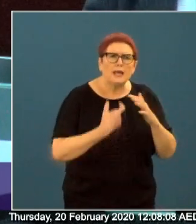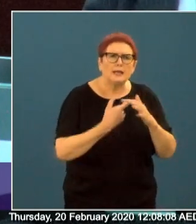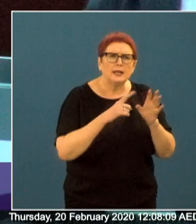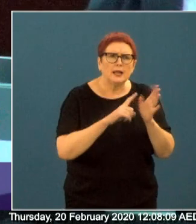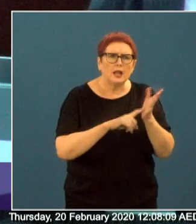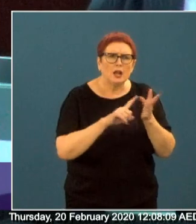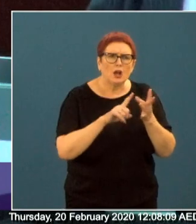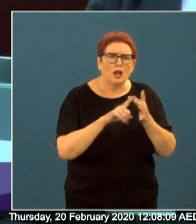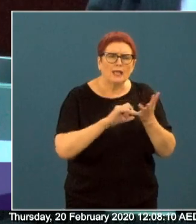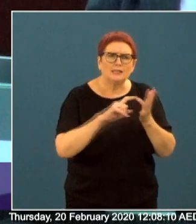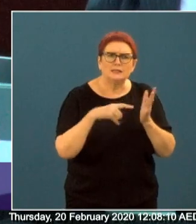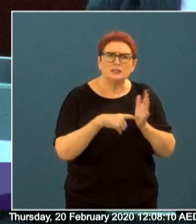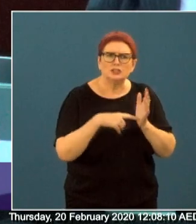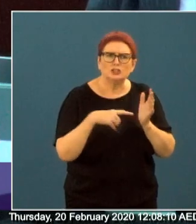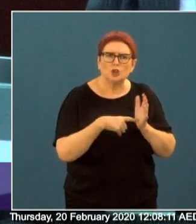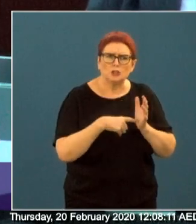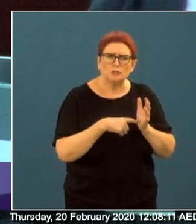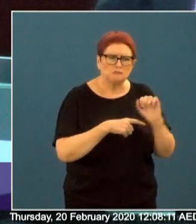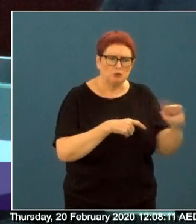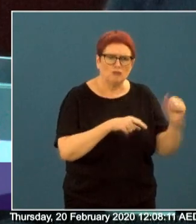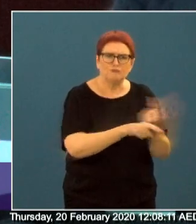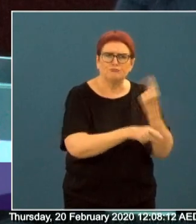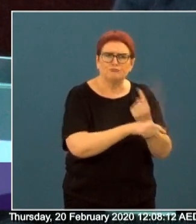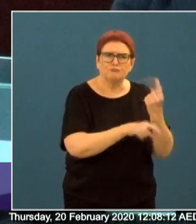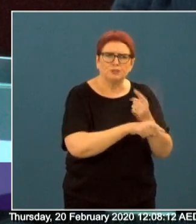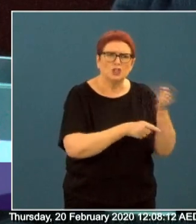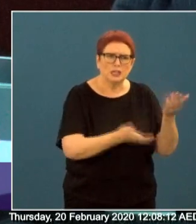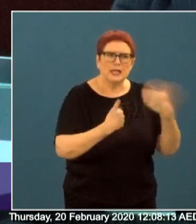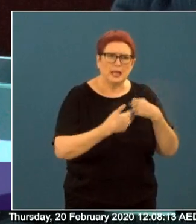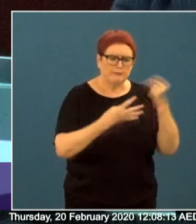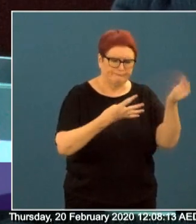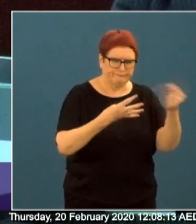of the hearing, and she listed a number of areas that she thought doctors needed to know about.